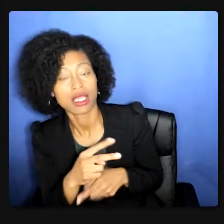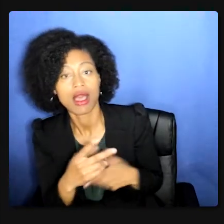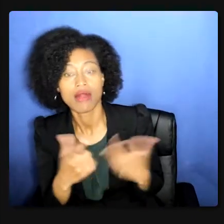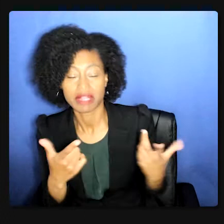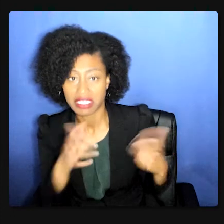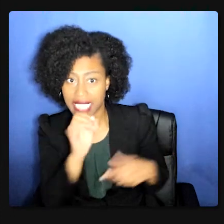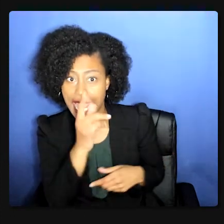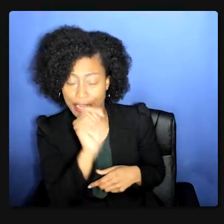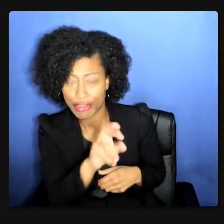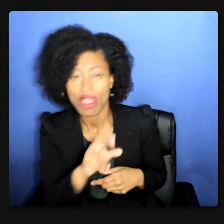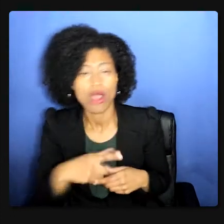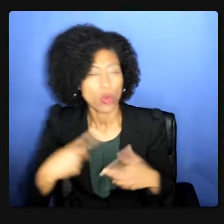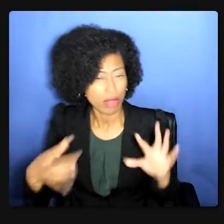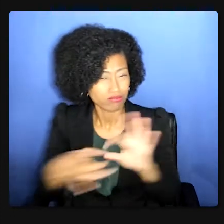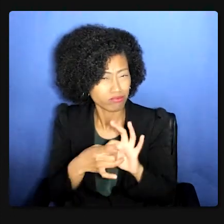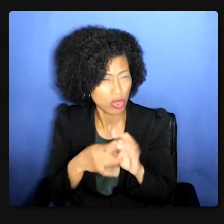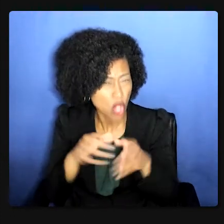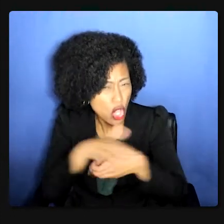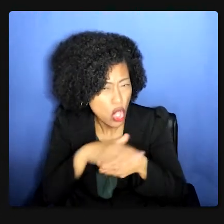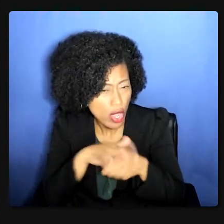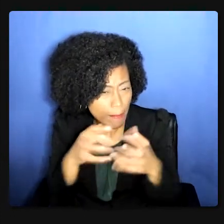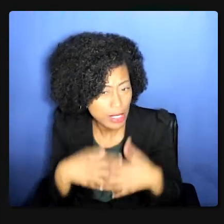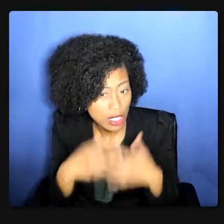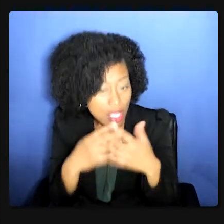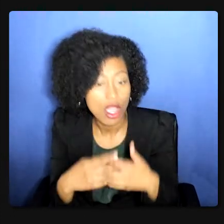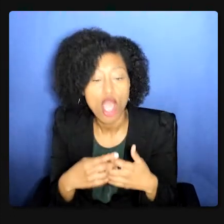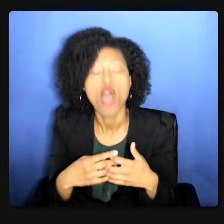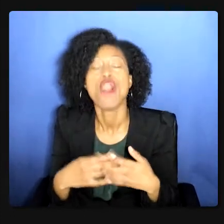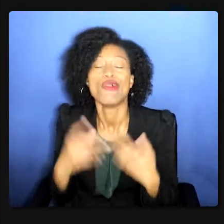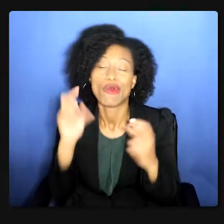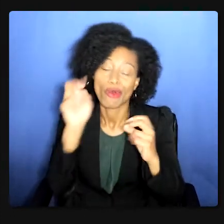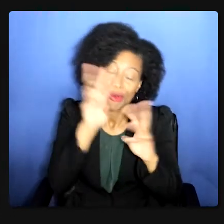on either a local or virtual machine, right? [Dimitris] Well, that's actually the base entity of Kubernetes, right?